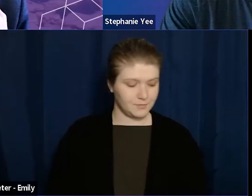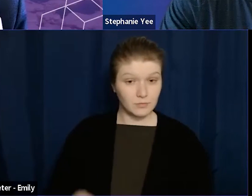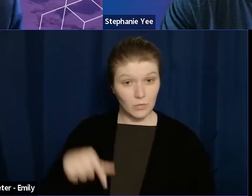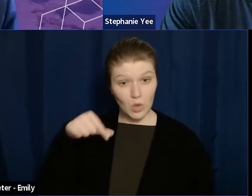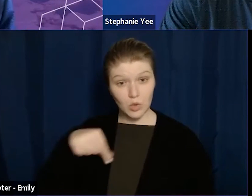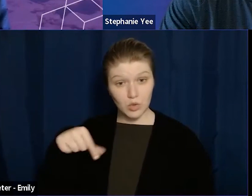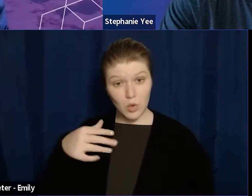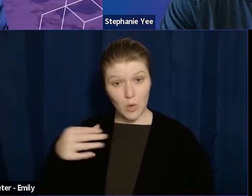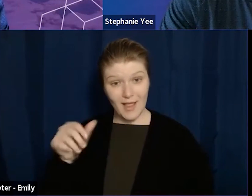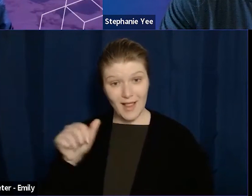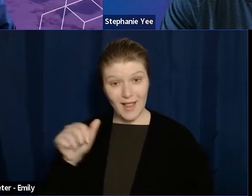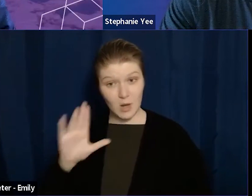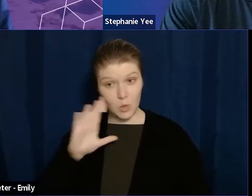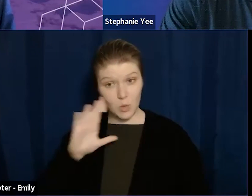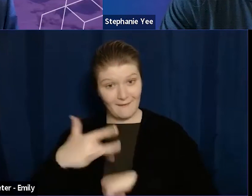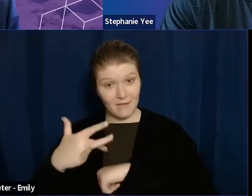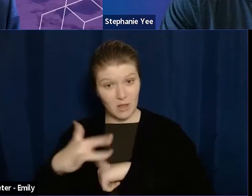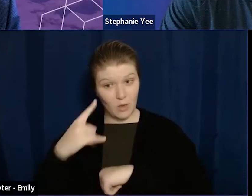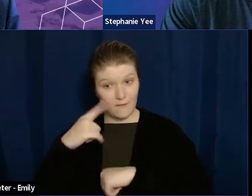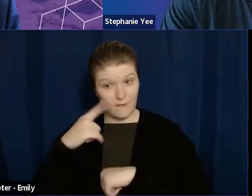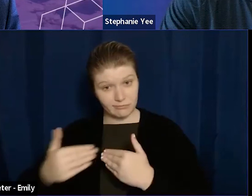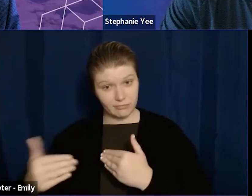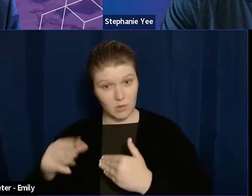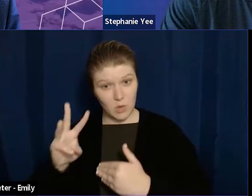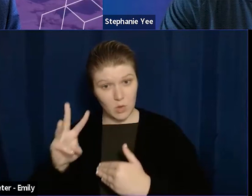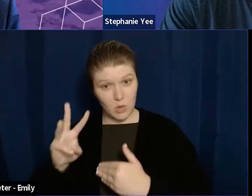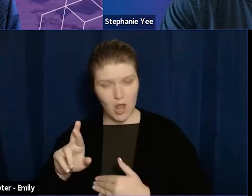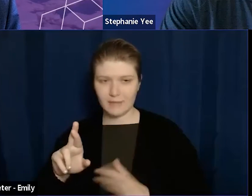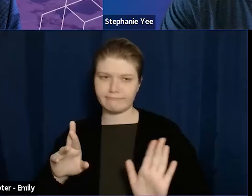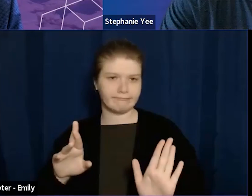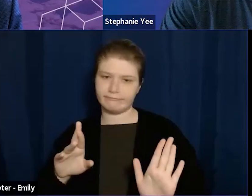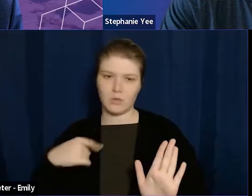We are not providing the Q&As from these specific sessions.